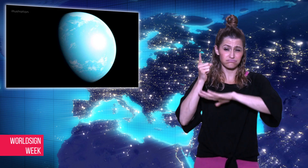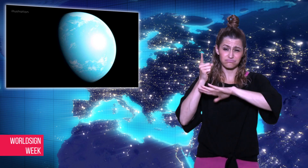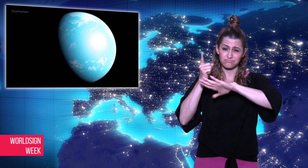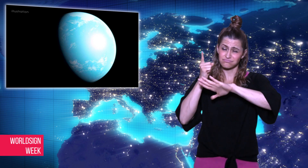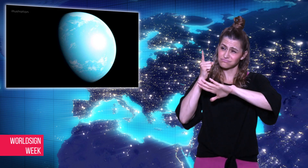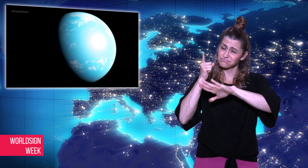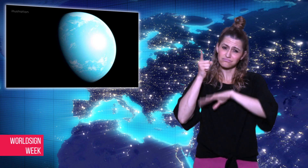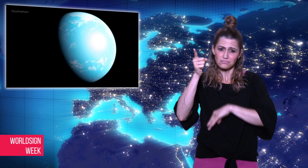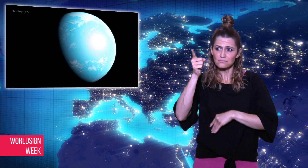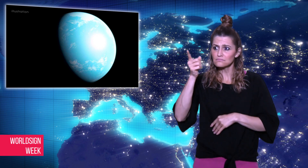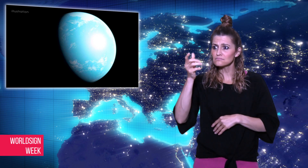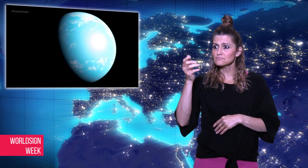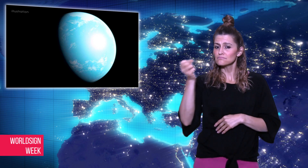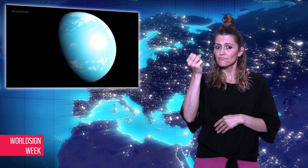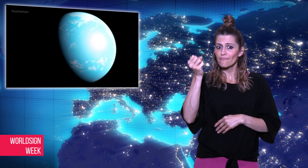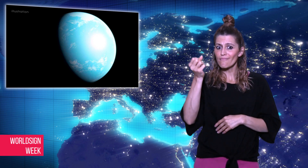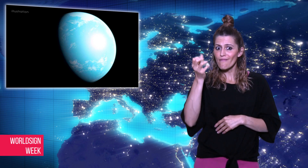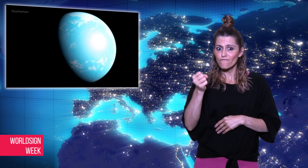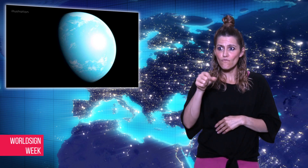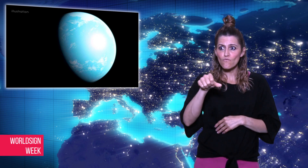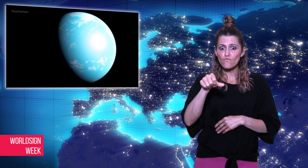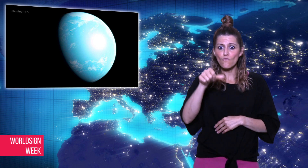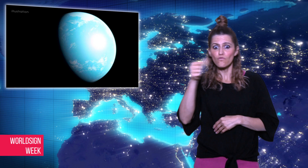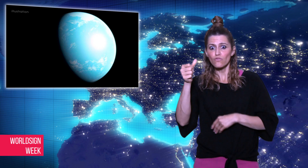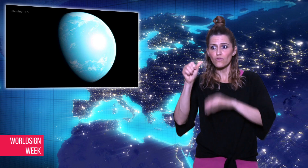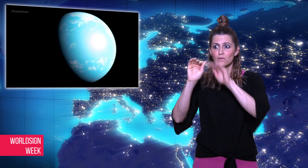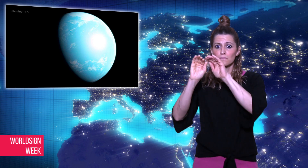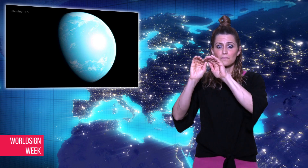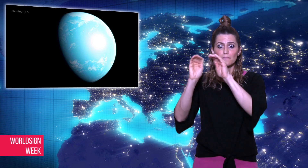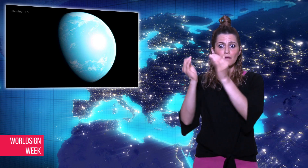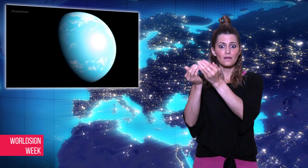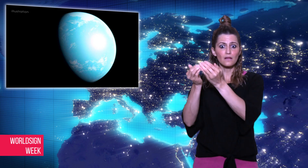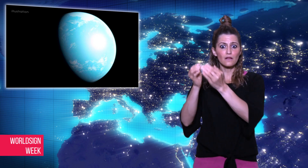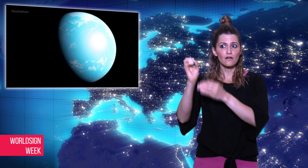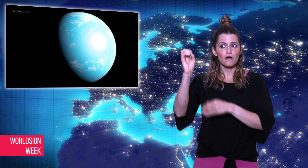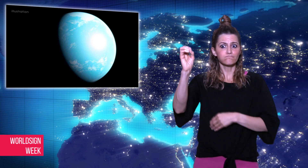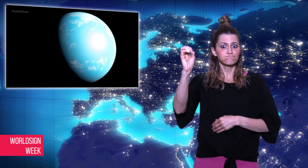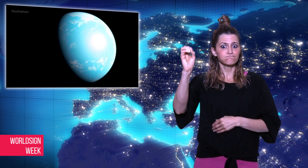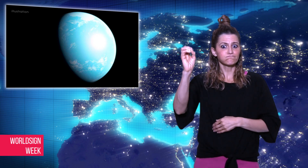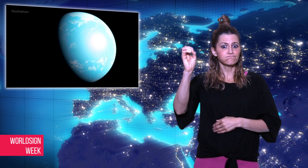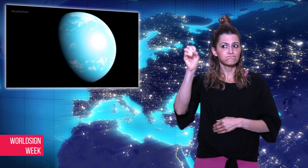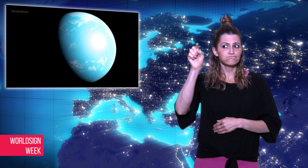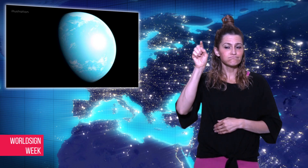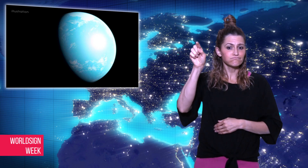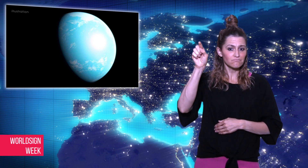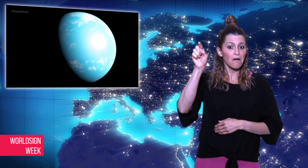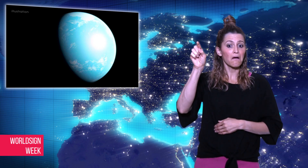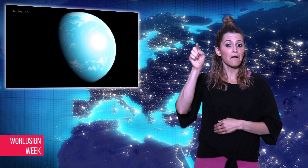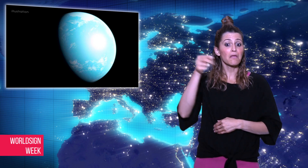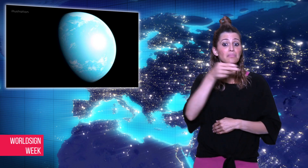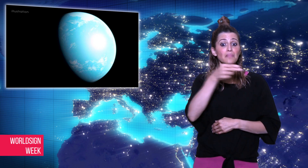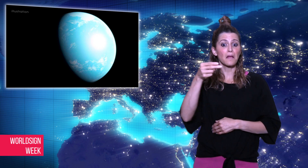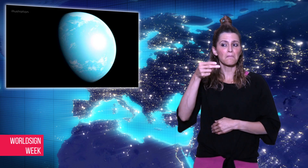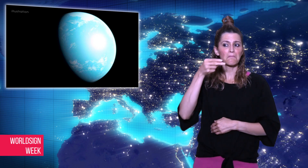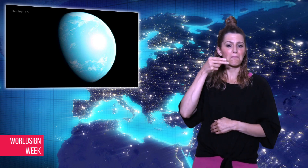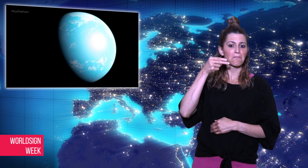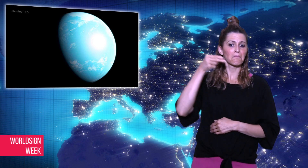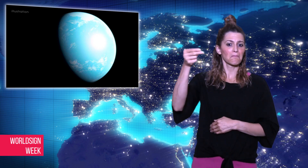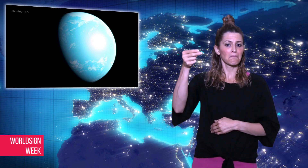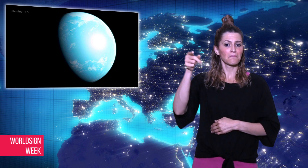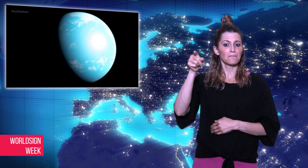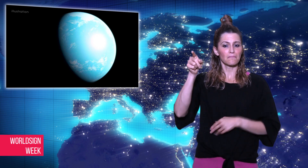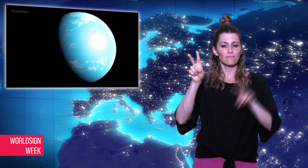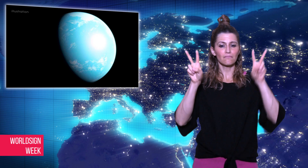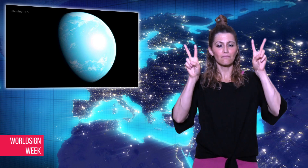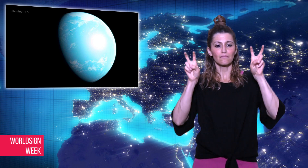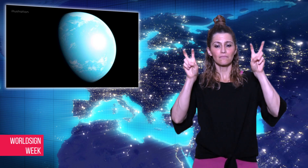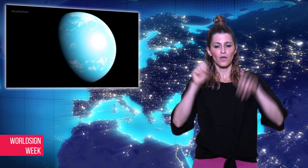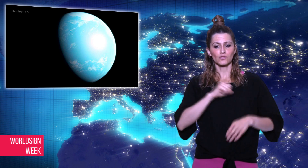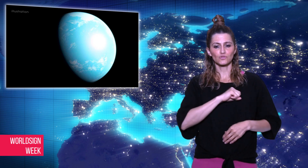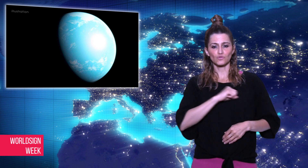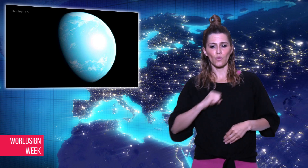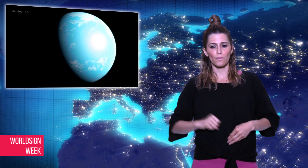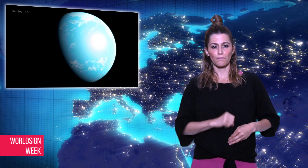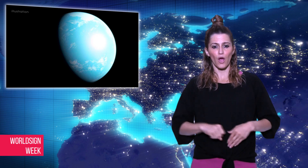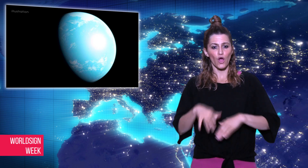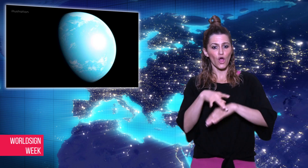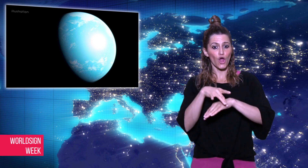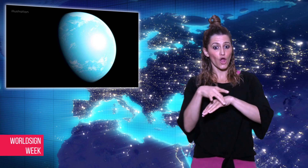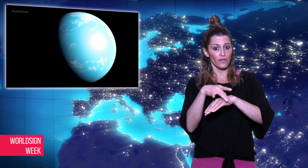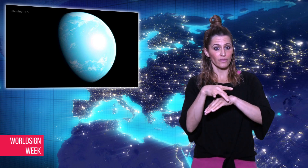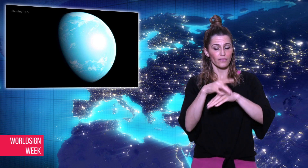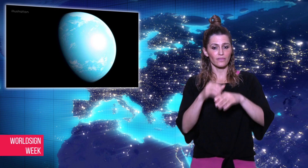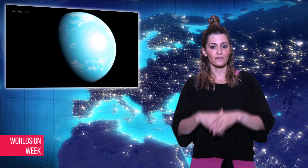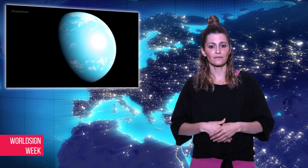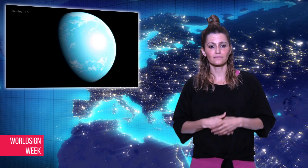Earth”, which is found 31 lights years away